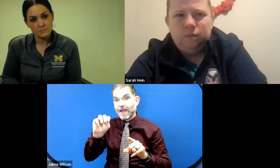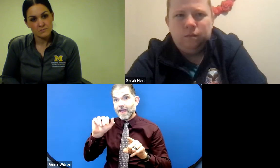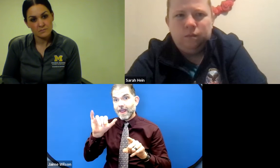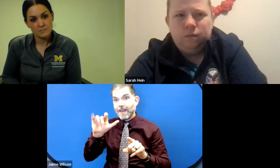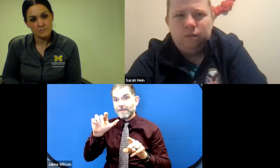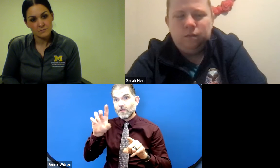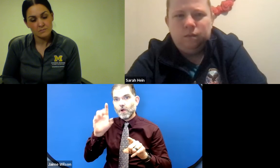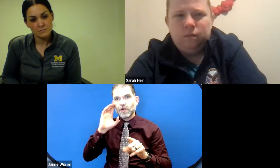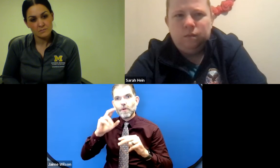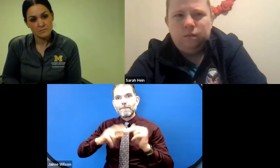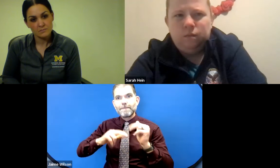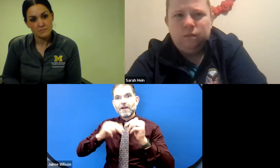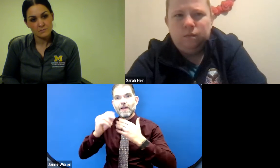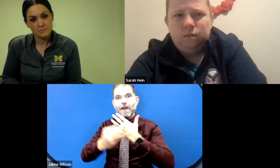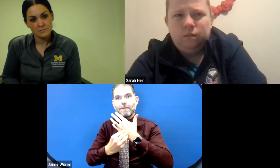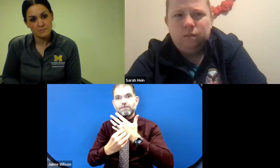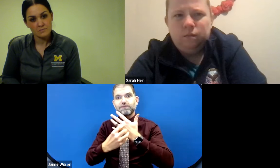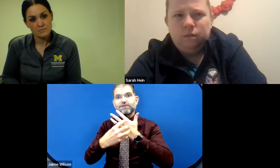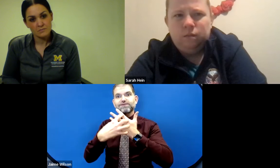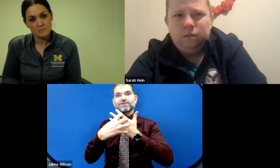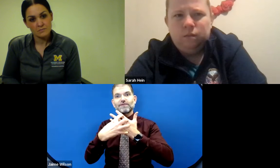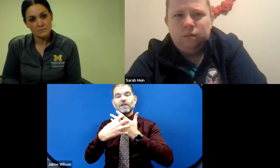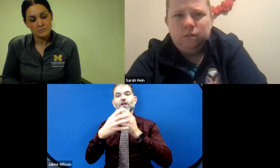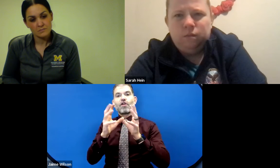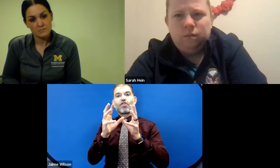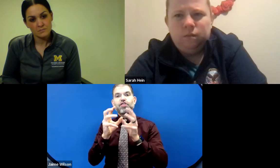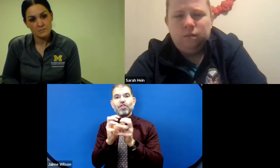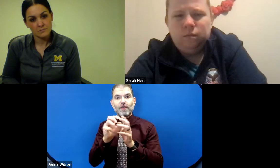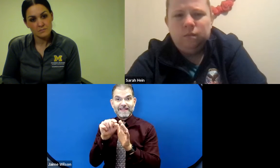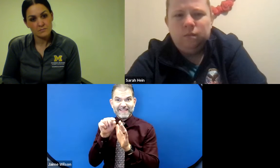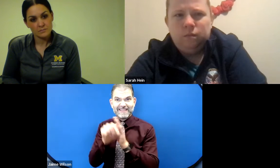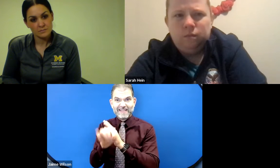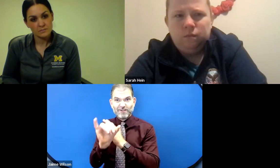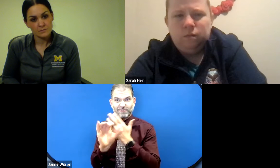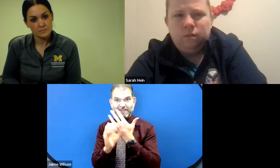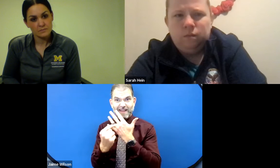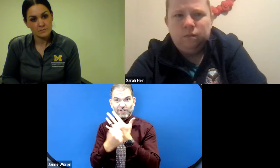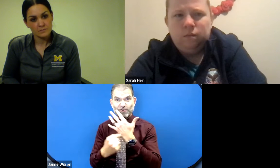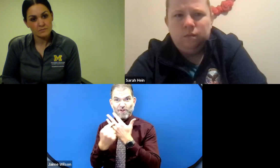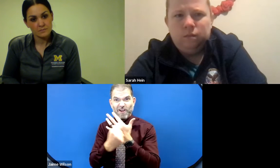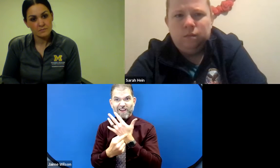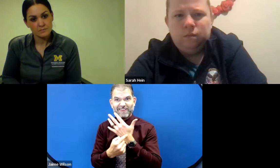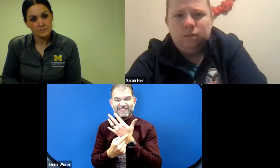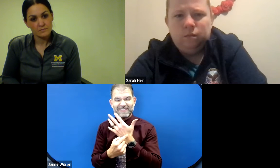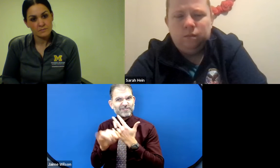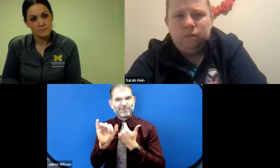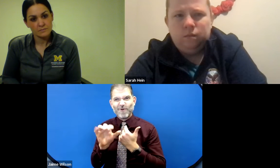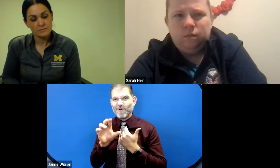ASL Interpreter: So then ASL Interpreter: the baby and me, it's build up on that neuron ASL Interpreter: and ASL Interpreter: end up